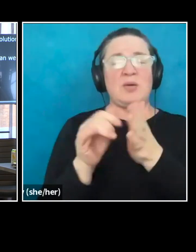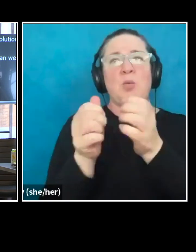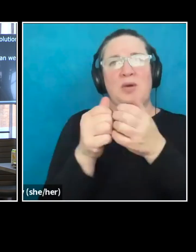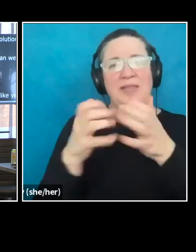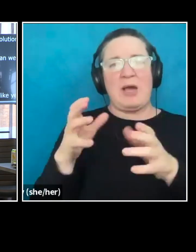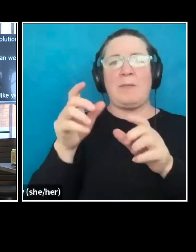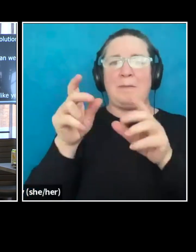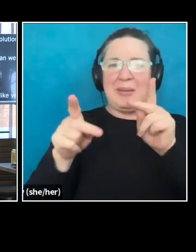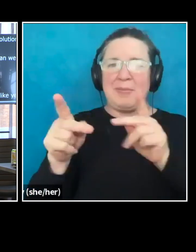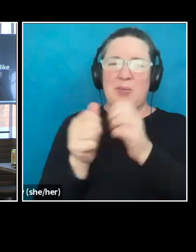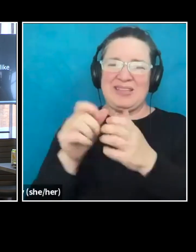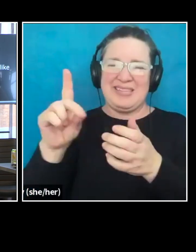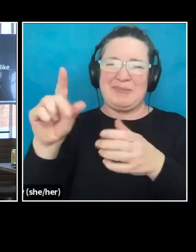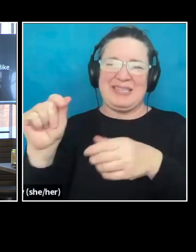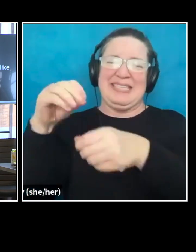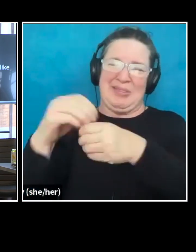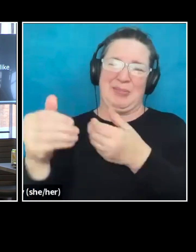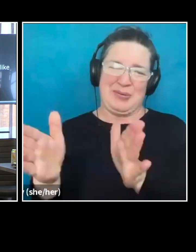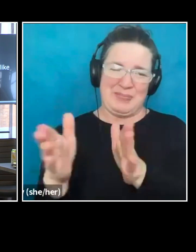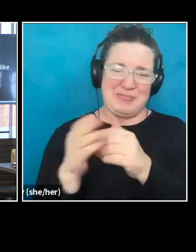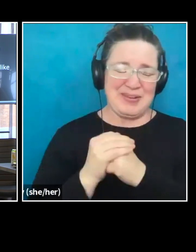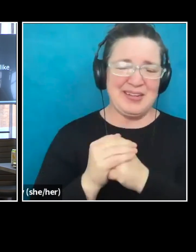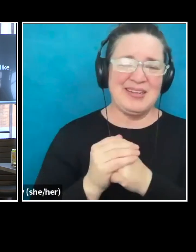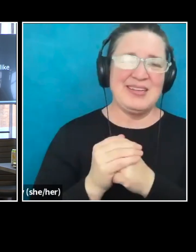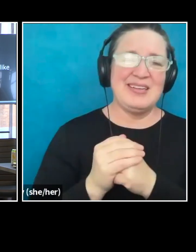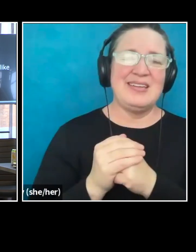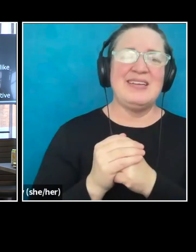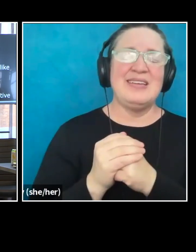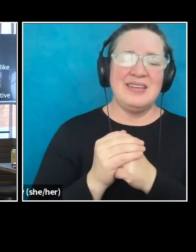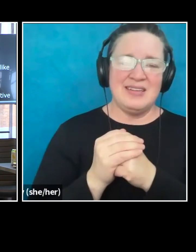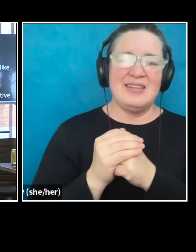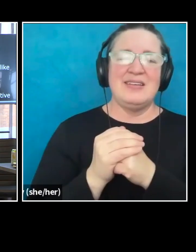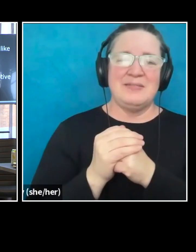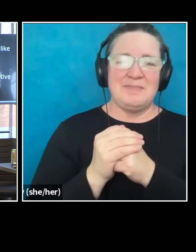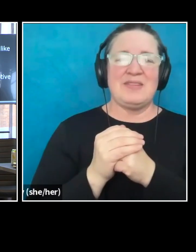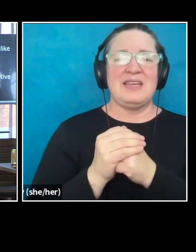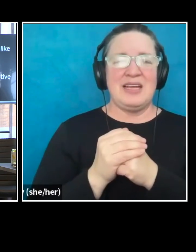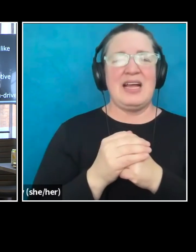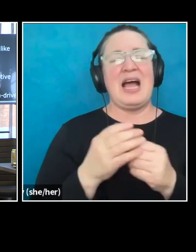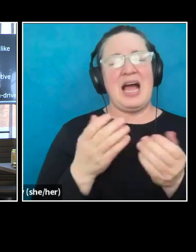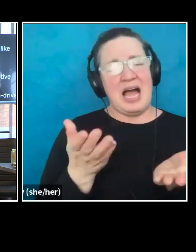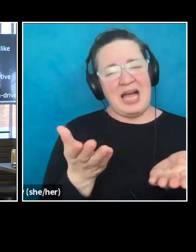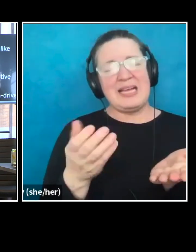this like narrative that it's only involuntary non-drivers who are non-drivers in America and